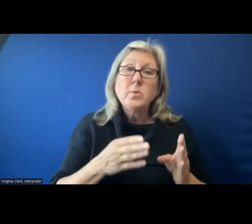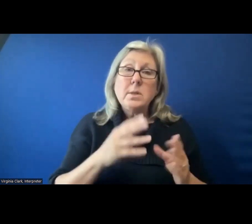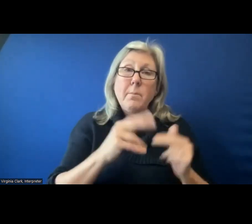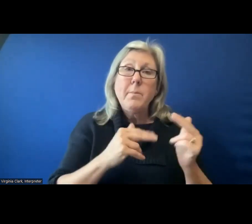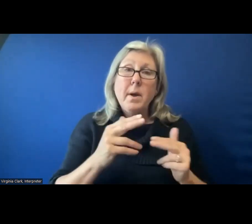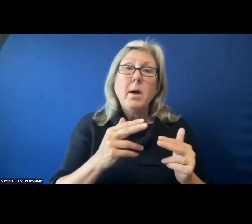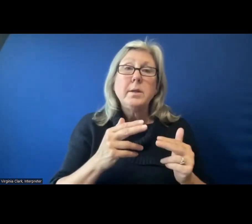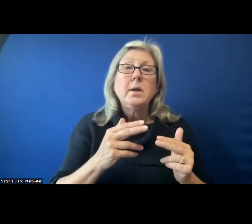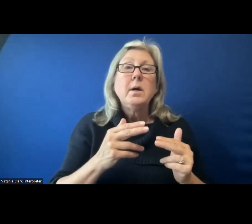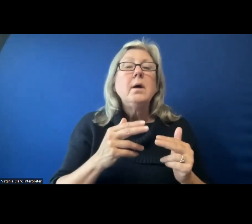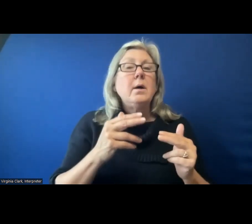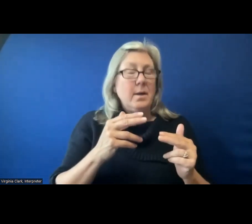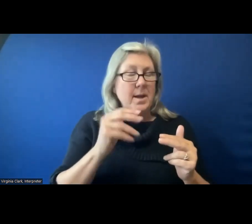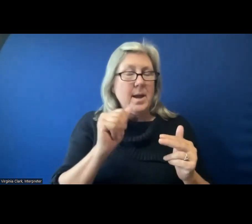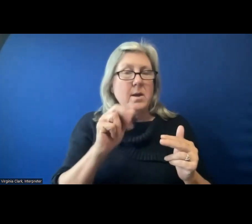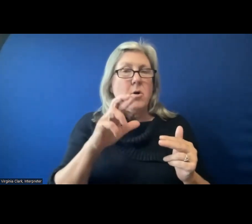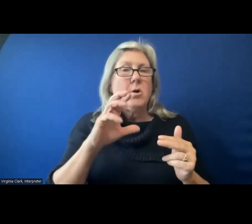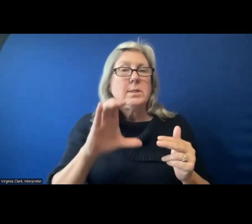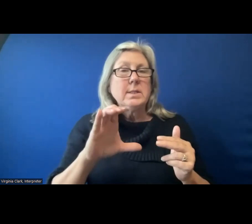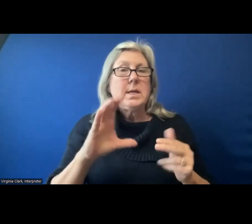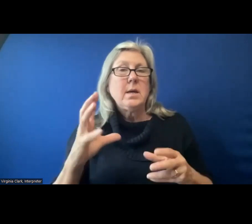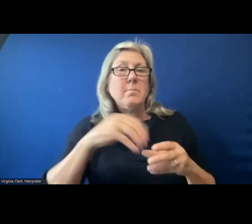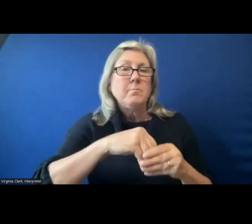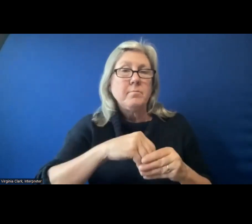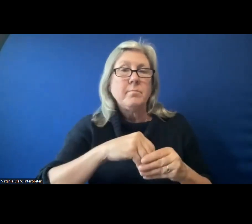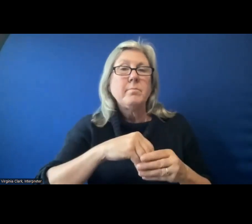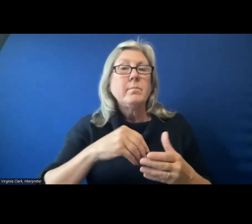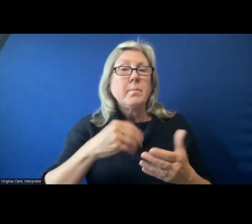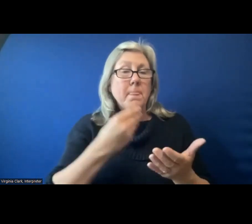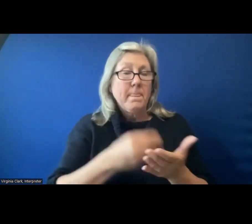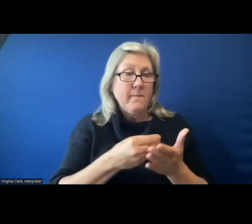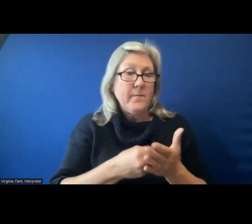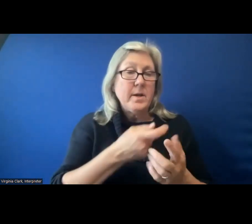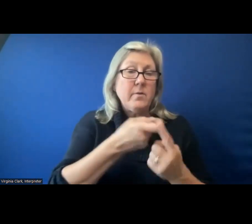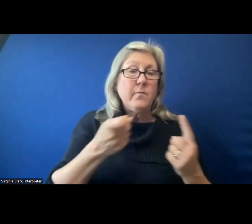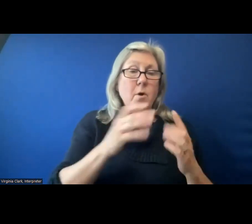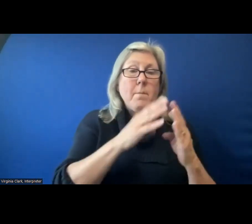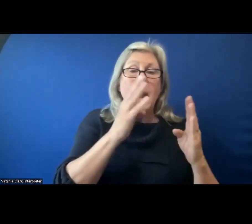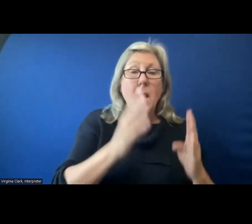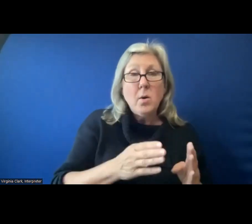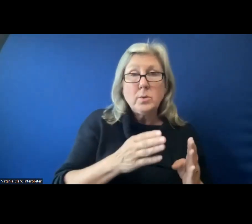that joined together the funding stream from housing and the funding stream from services.